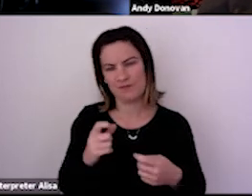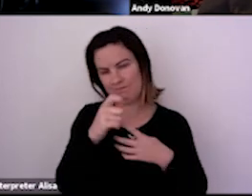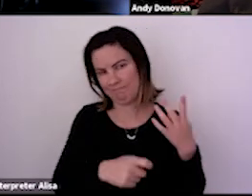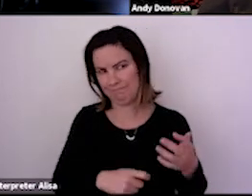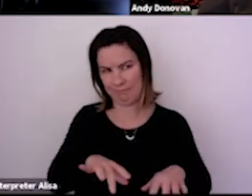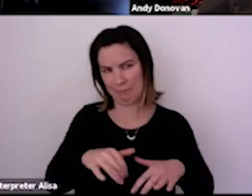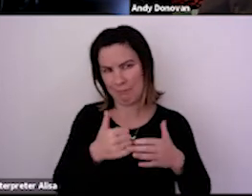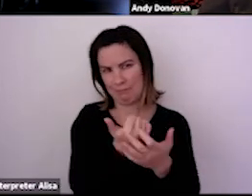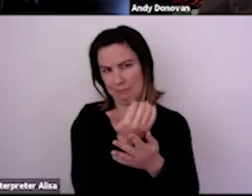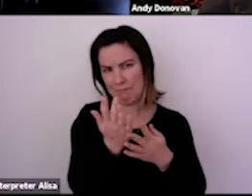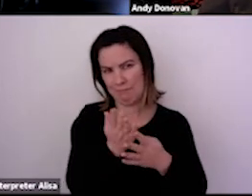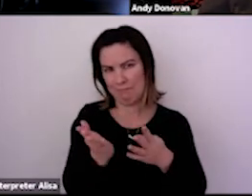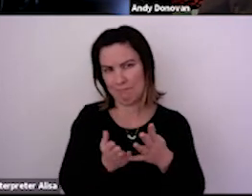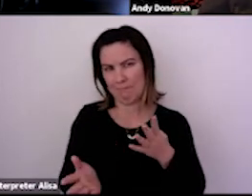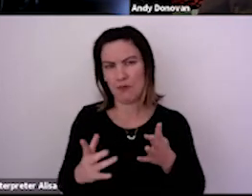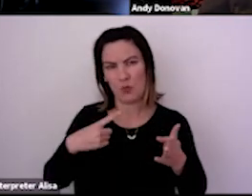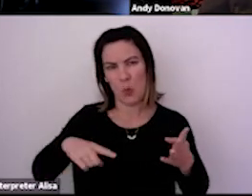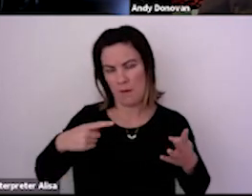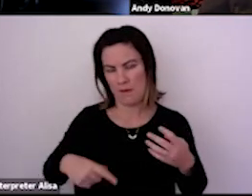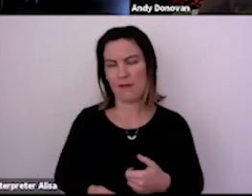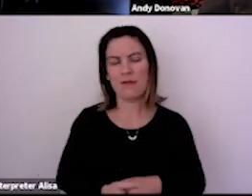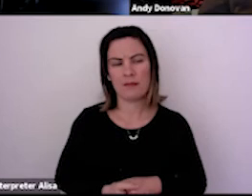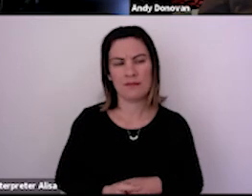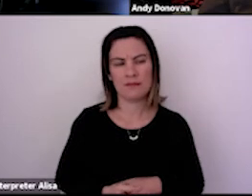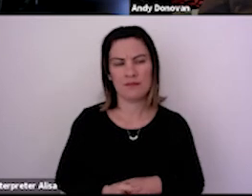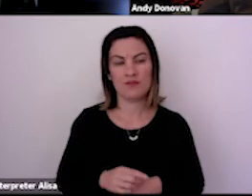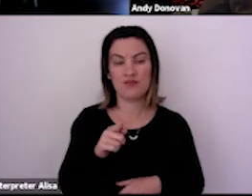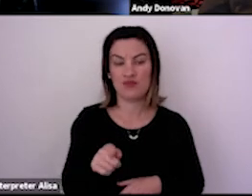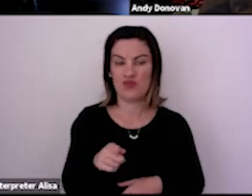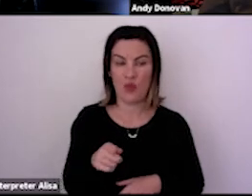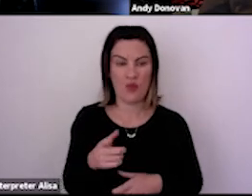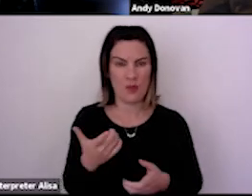that and so that is where I guess the nimble and responsive comes in, in terms of what things you might be able